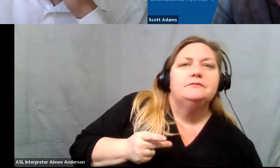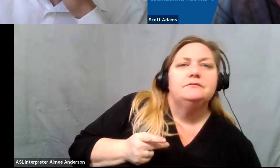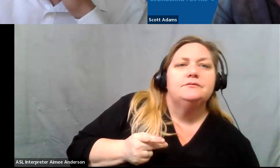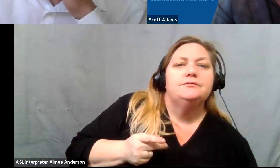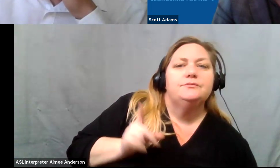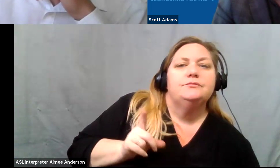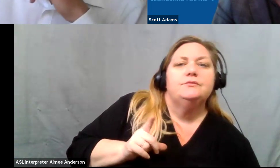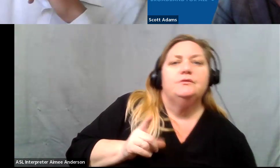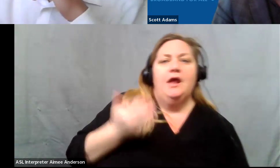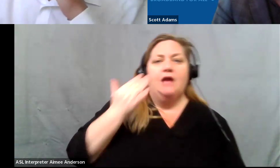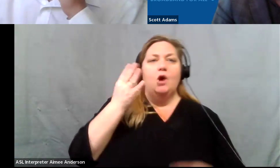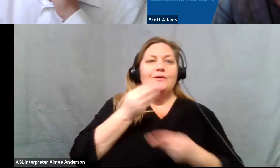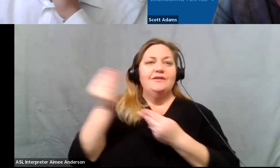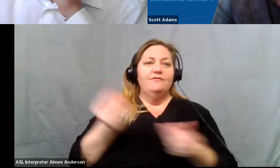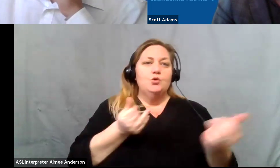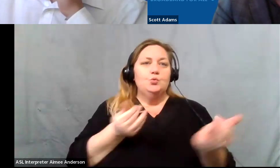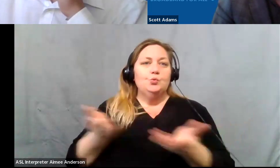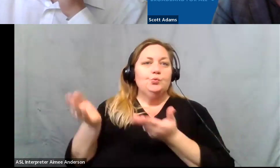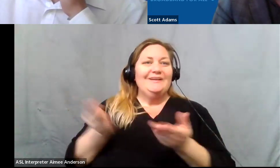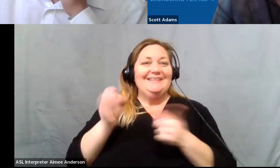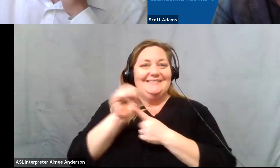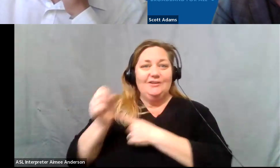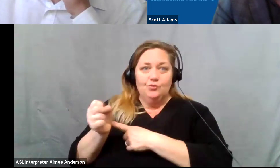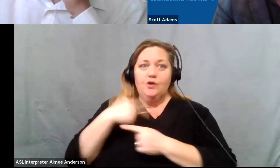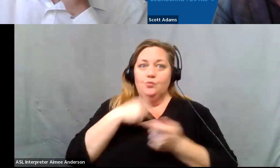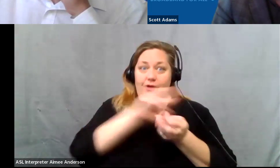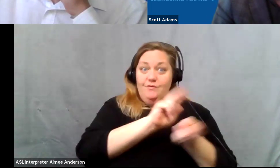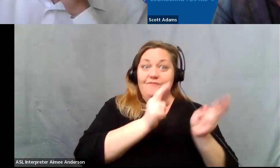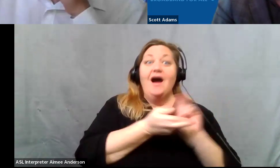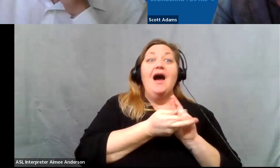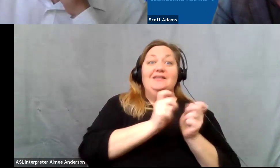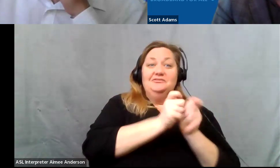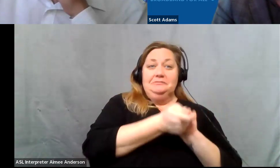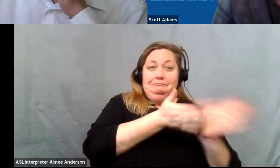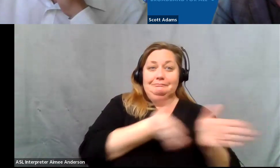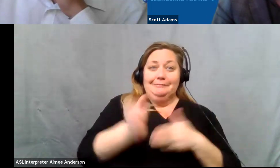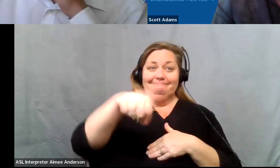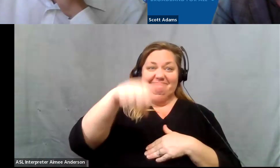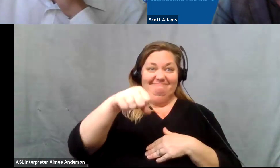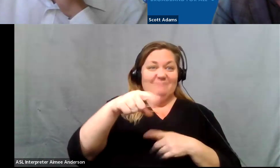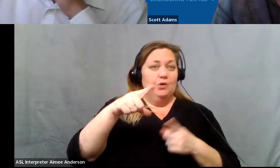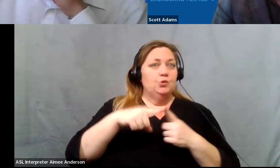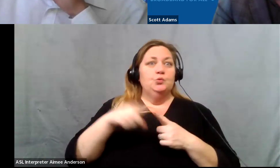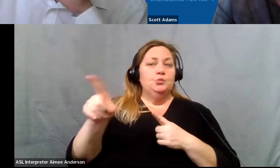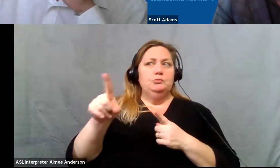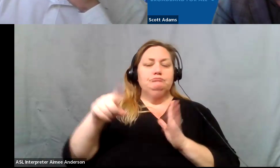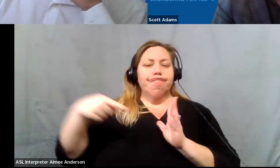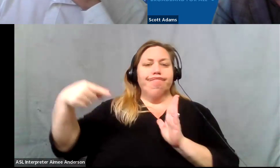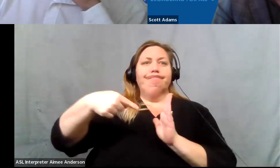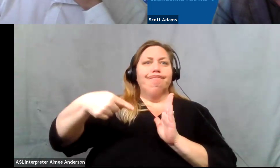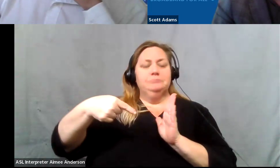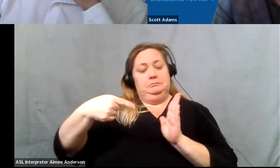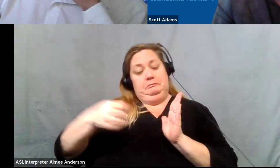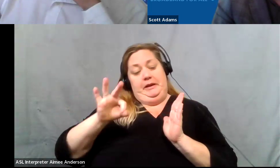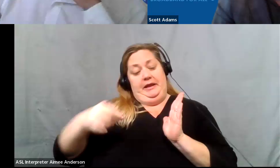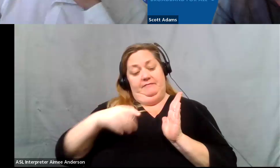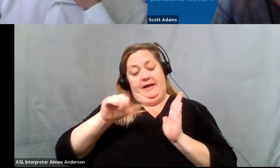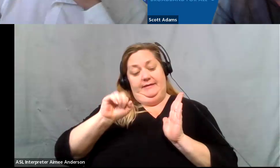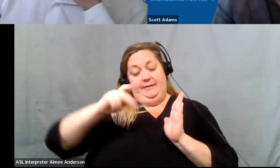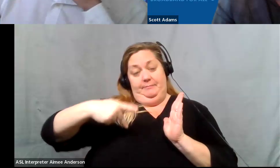it's a fluid situation. We did revise the plan to, you know, indicate that if the ACP goes away,